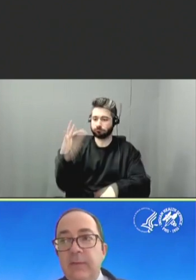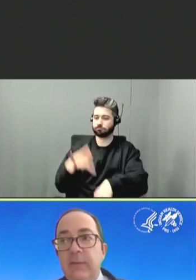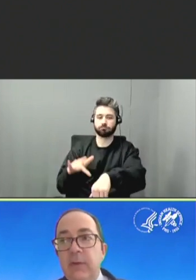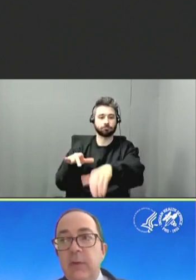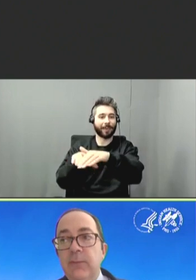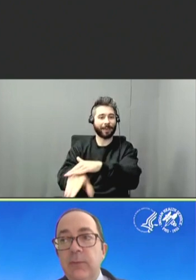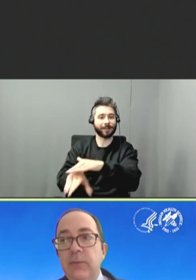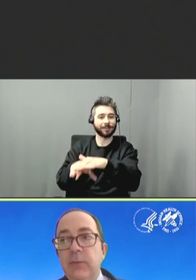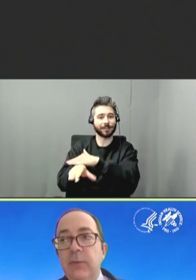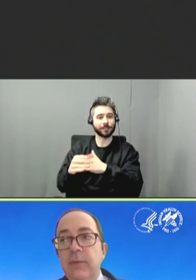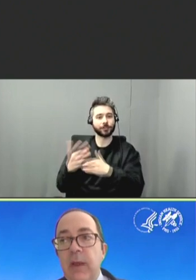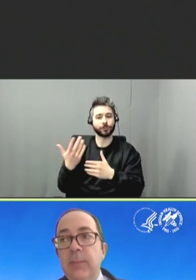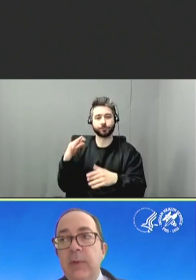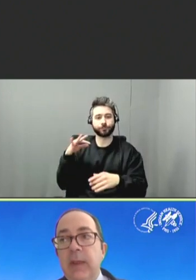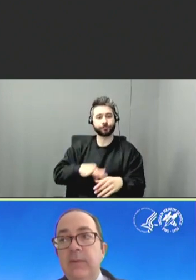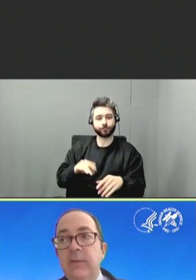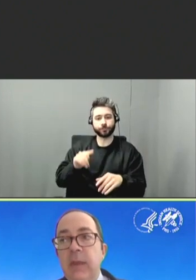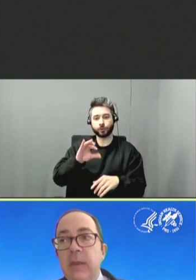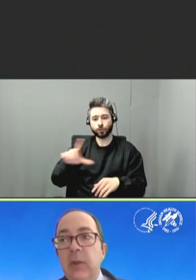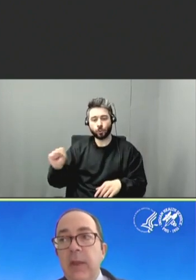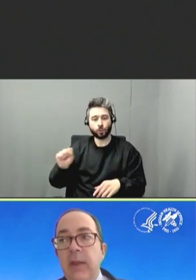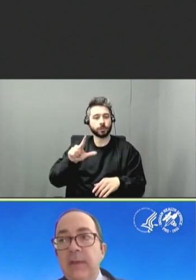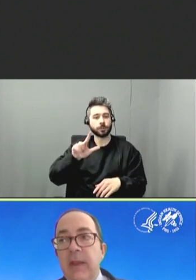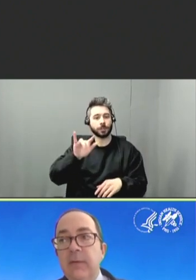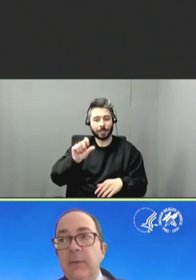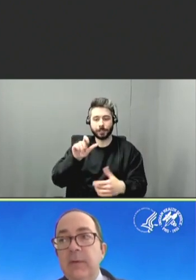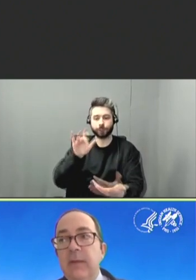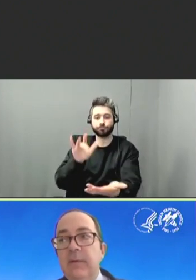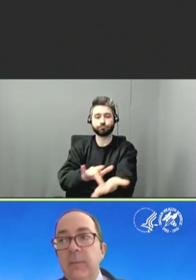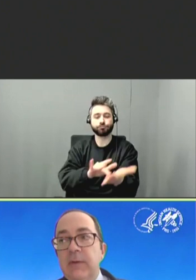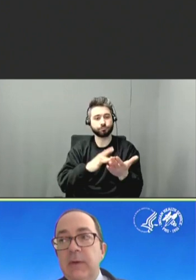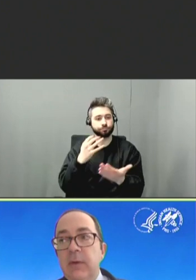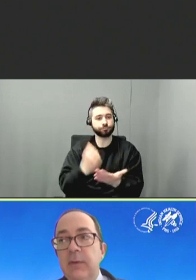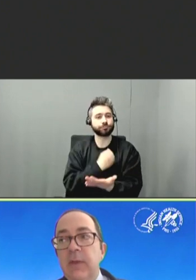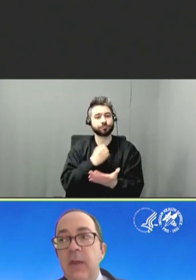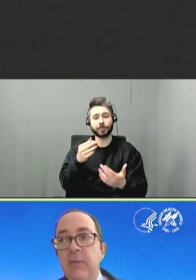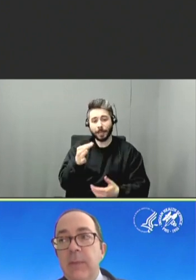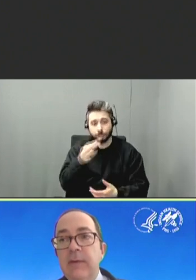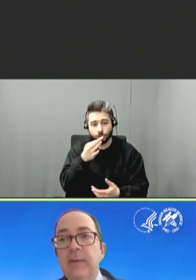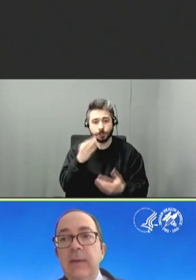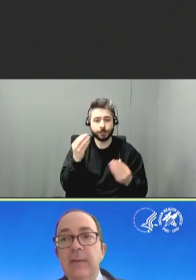to useful tools and hyperlinks, utilizing expertise and materials from entities and